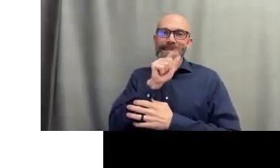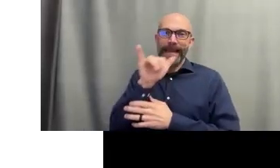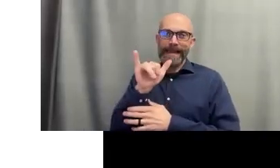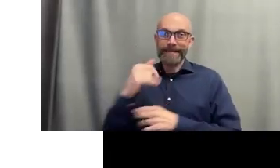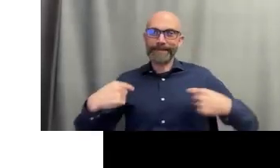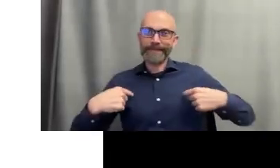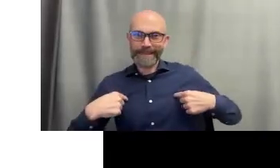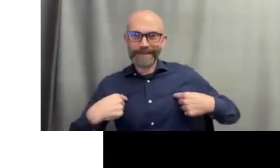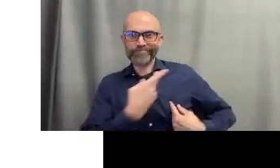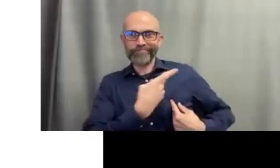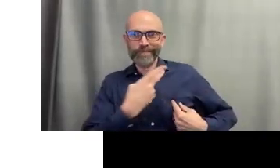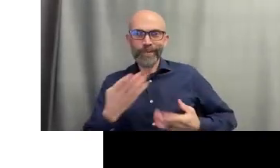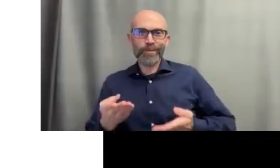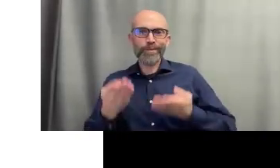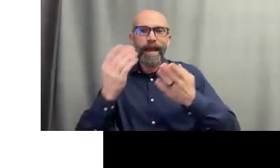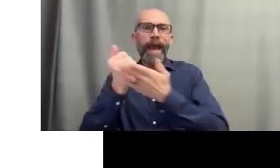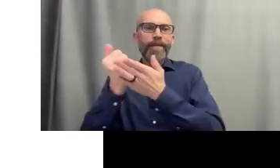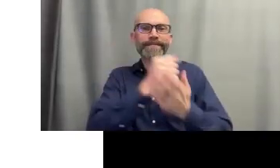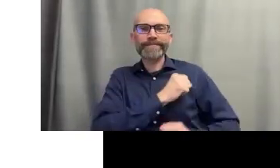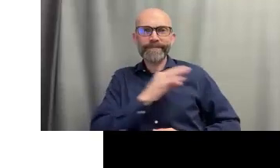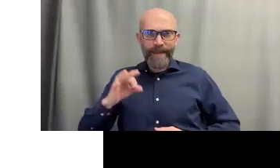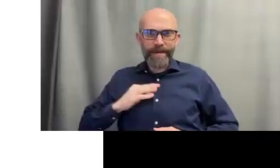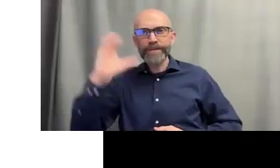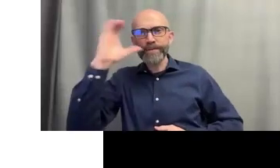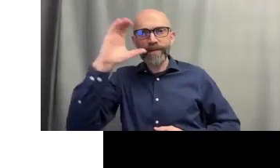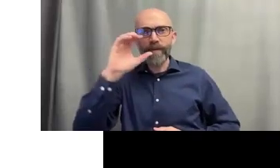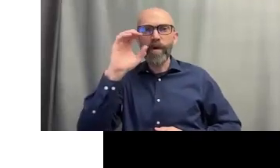in our helping faculty look for OER and ZTC materials,